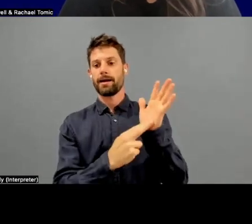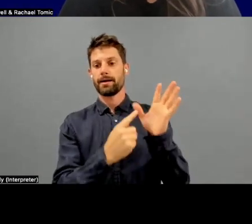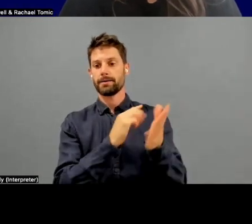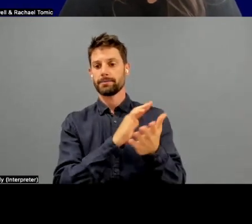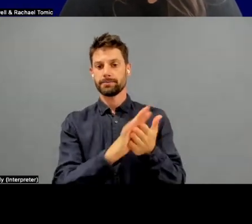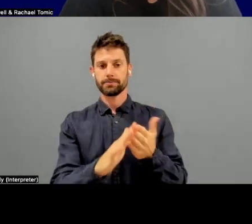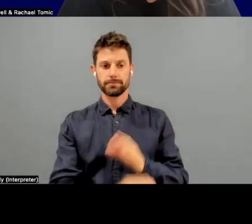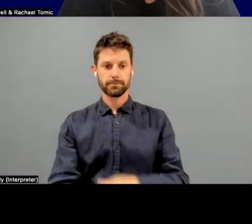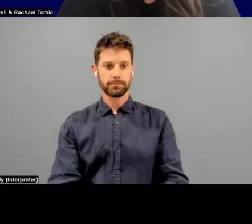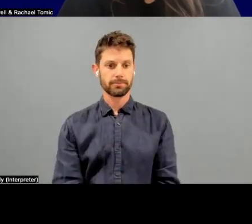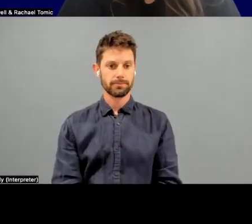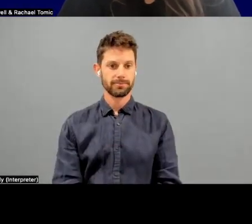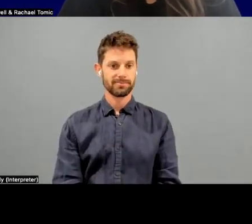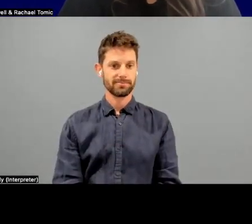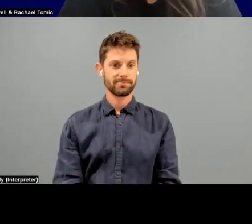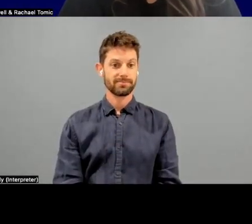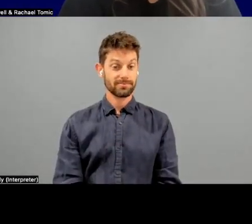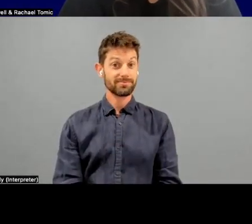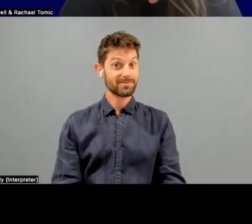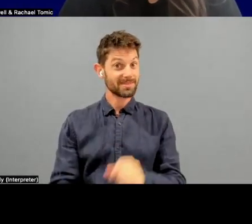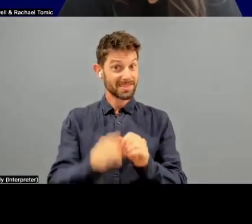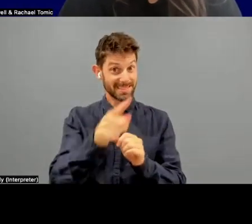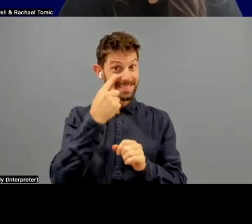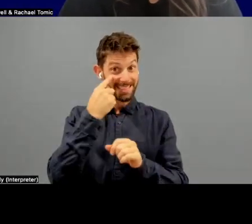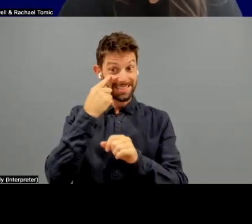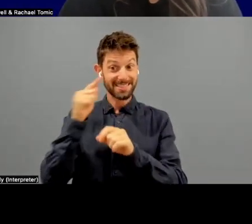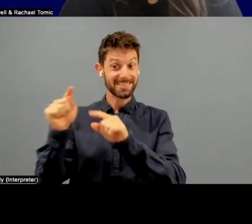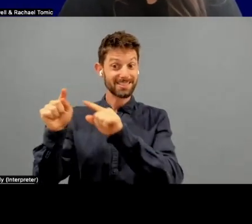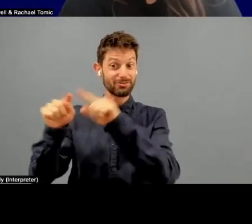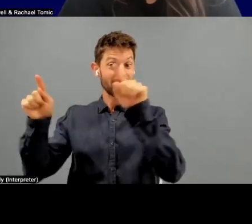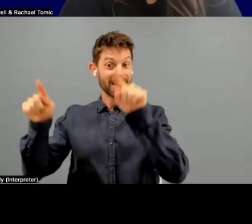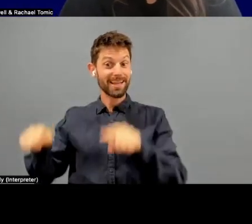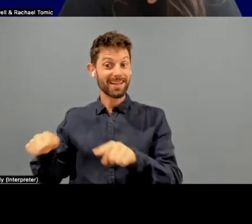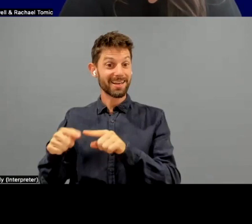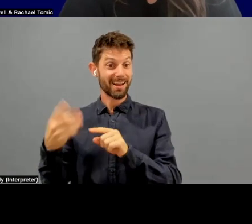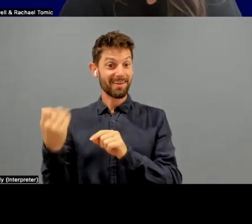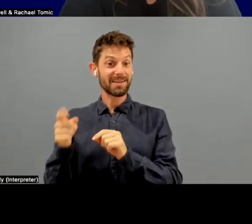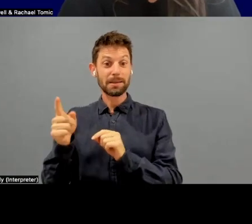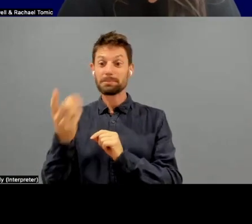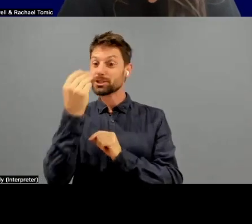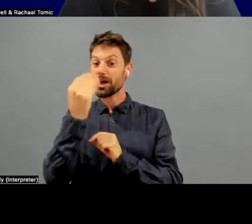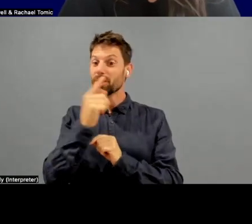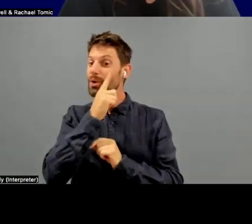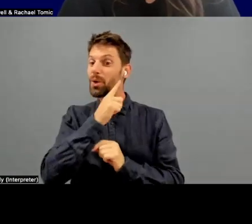of Hannah on the screen. Hannah, Emily and I have been working with each other now for a